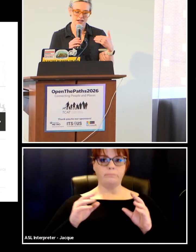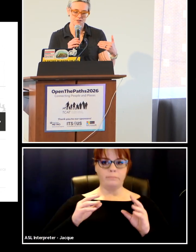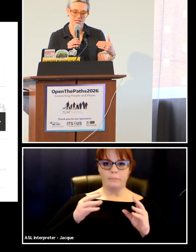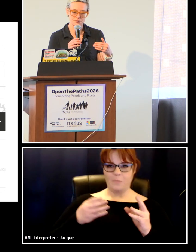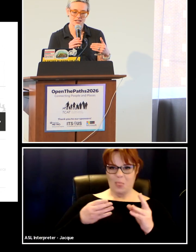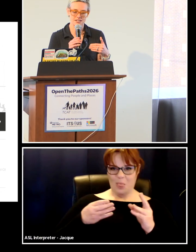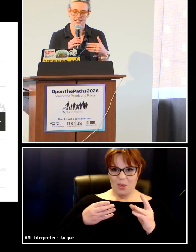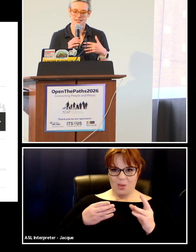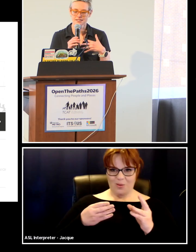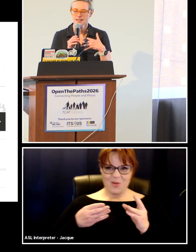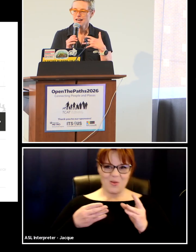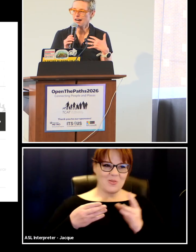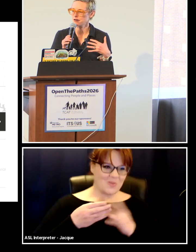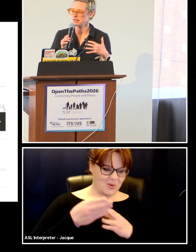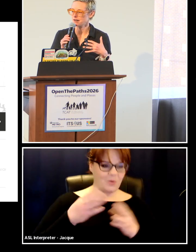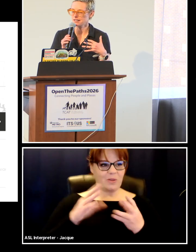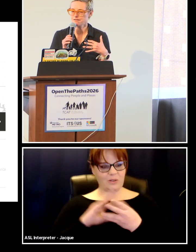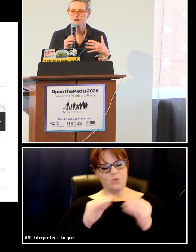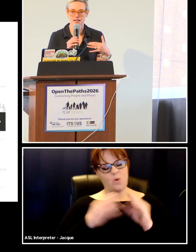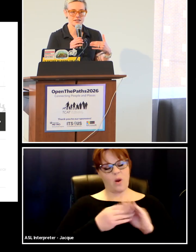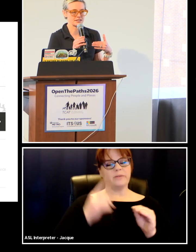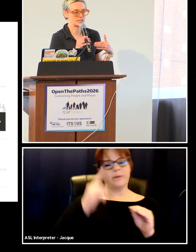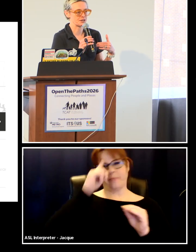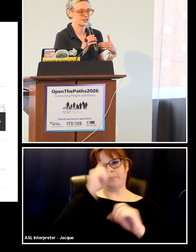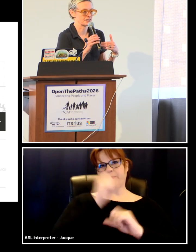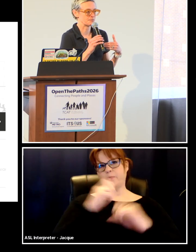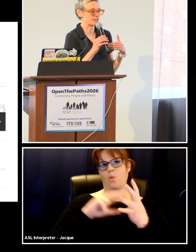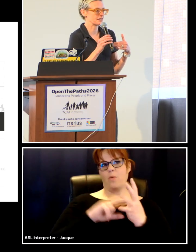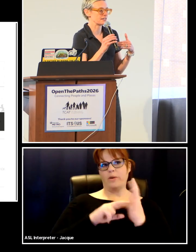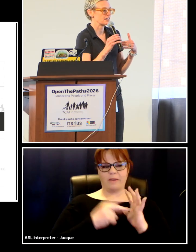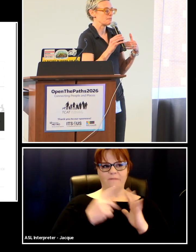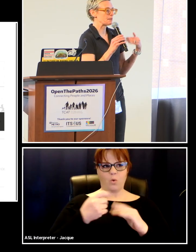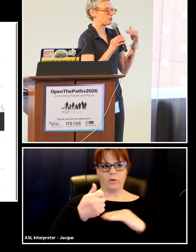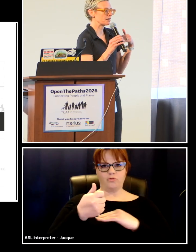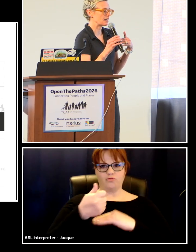not have transportation access? How do we want to define this experience? Because people would come